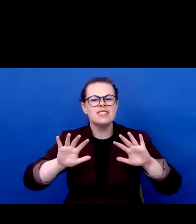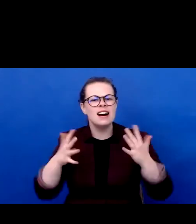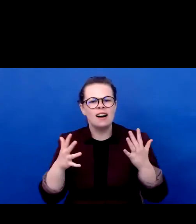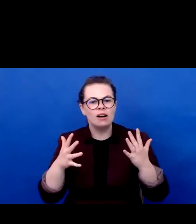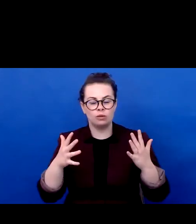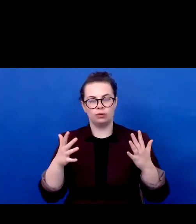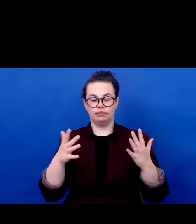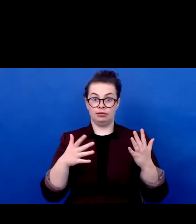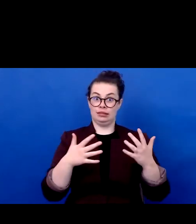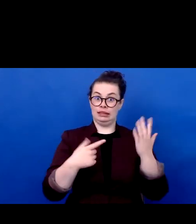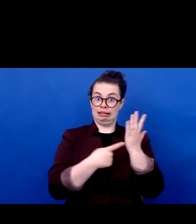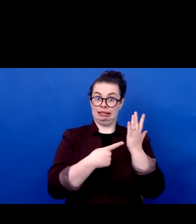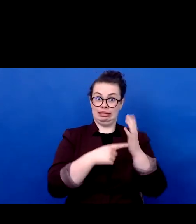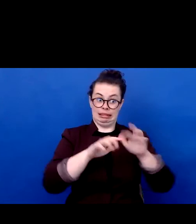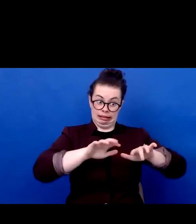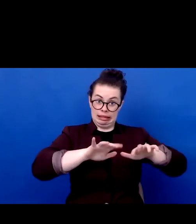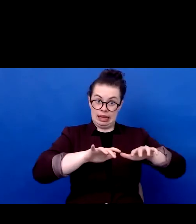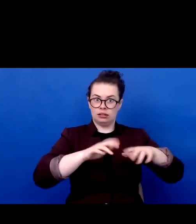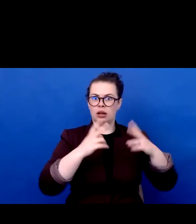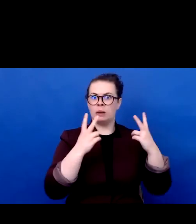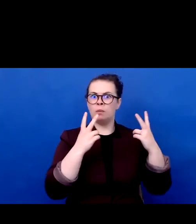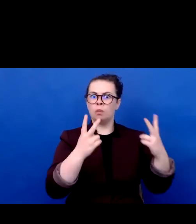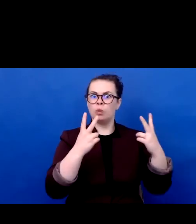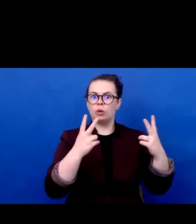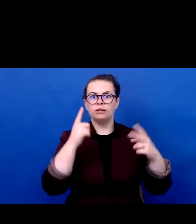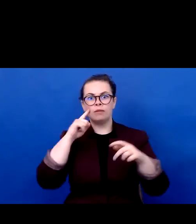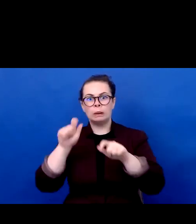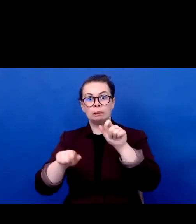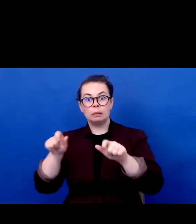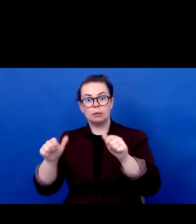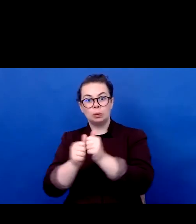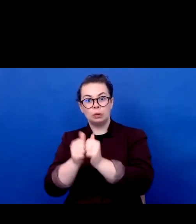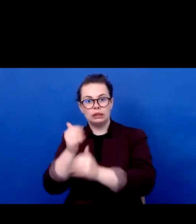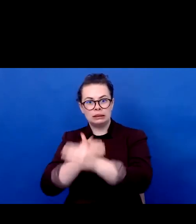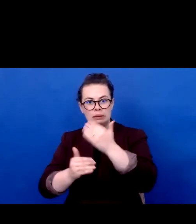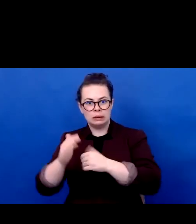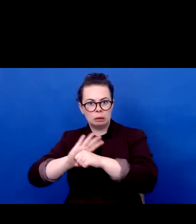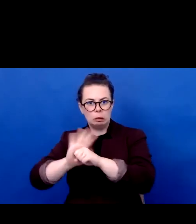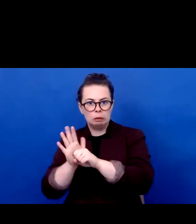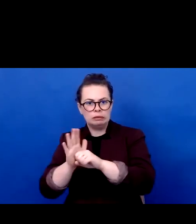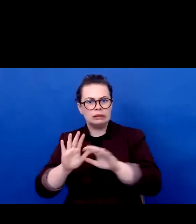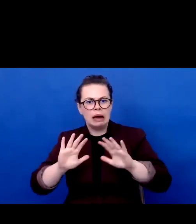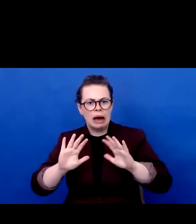to persons with disabilities during uh coveting uh and how can we also measure